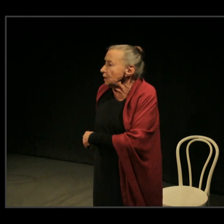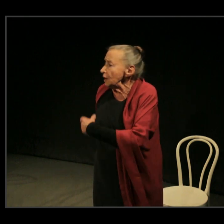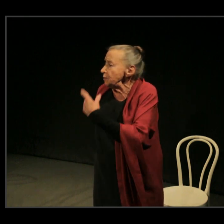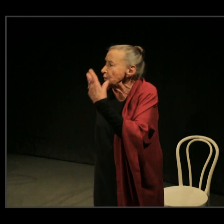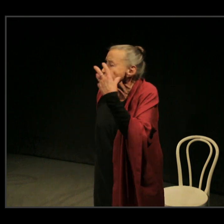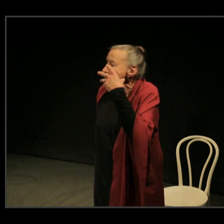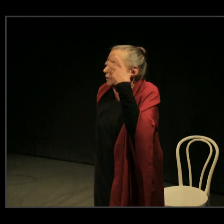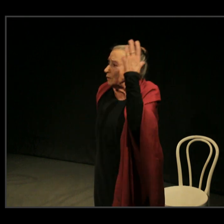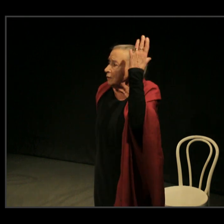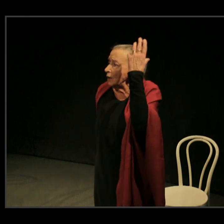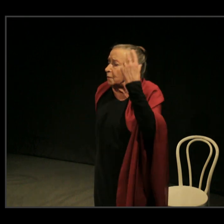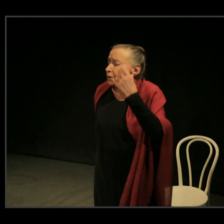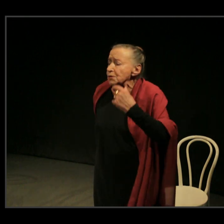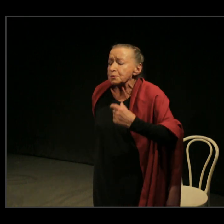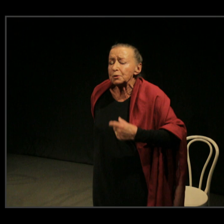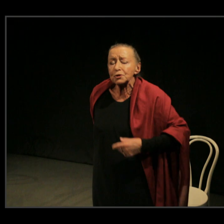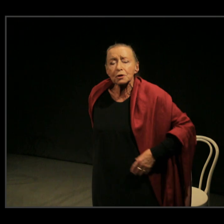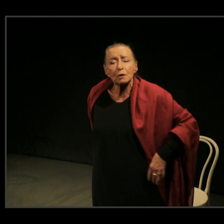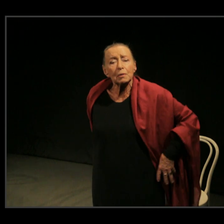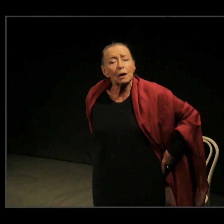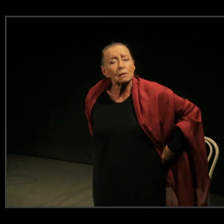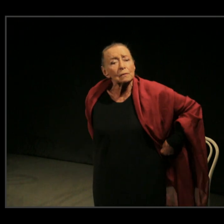Skies, skies are needed!"